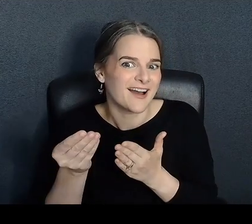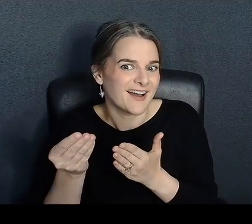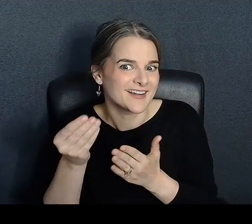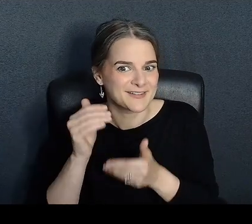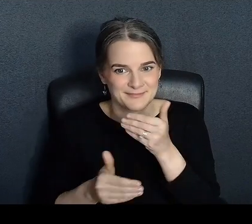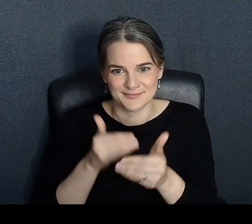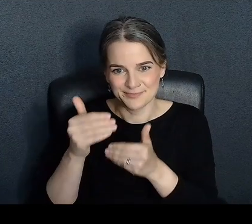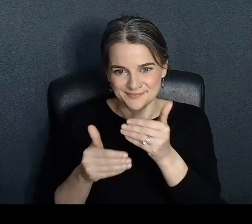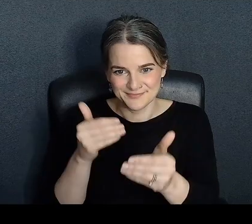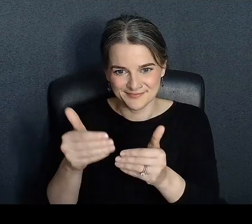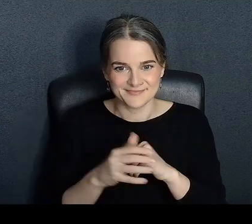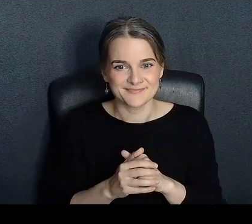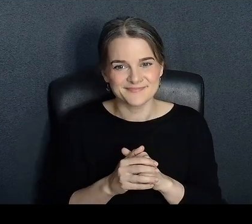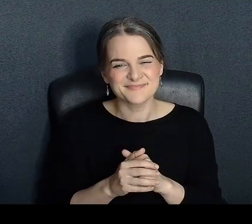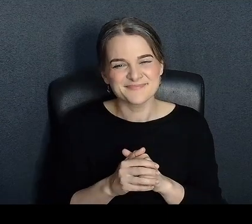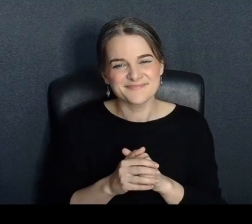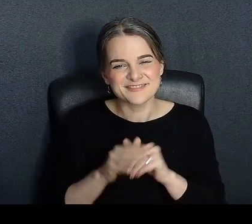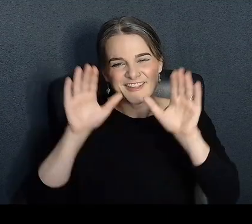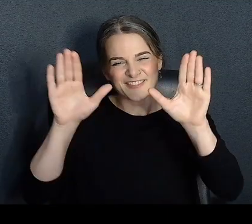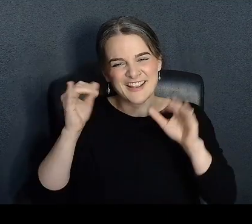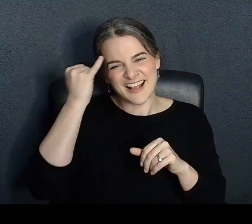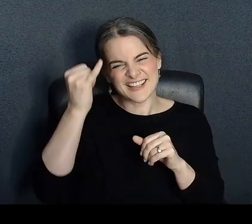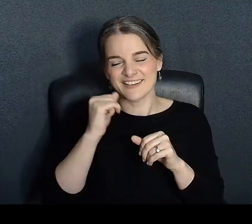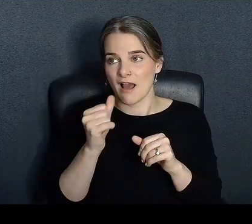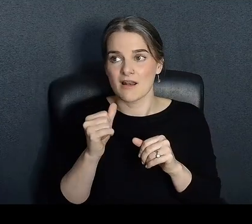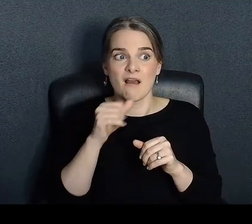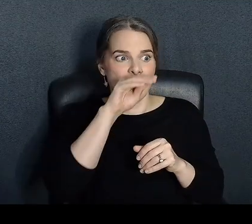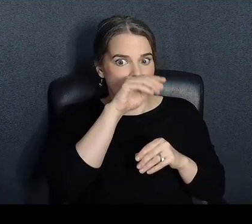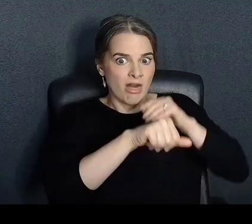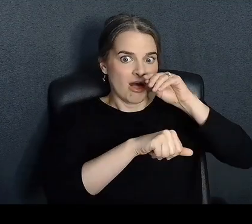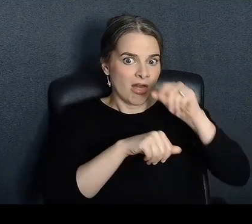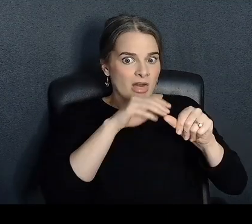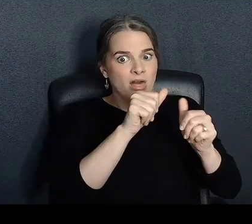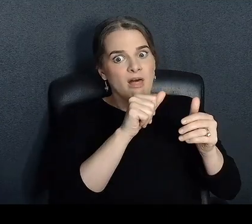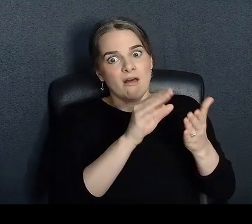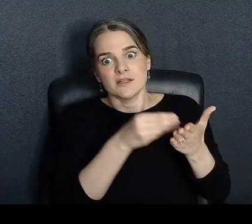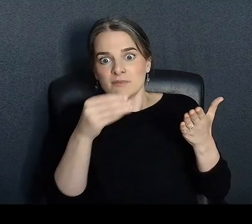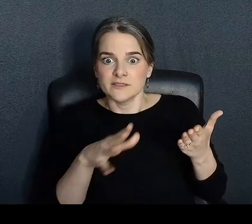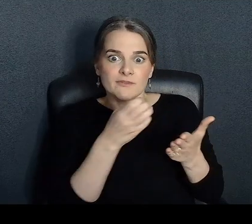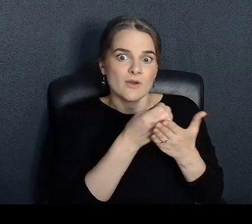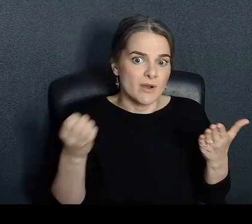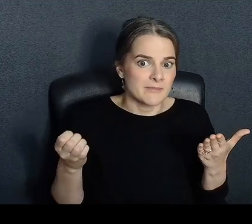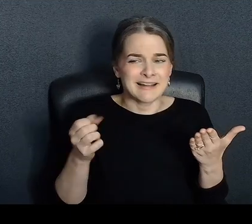buying all this expensive equipment and then it doesn't work for you and then what do you do with it.